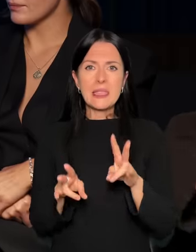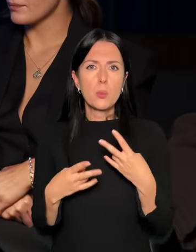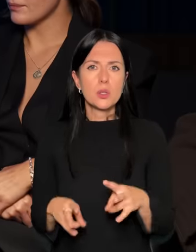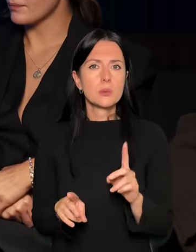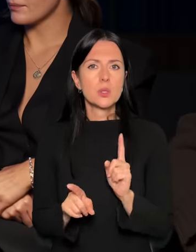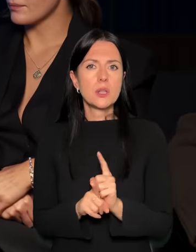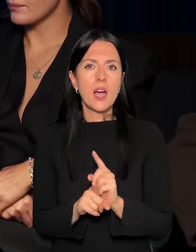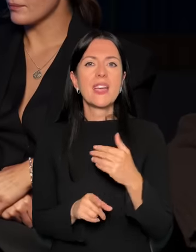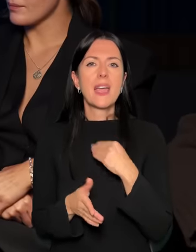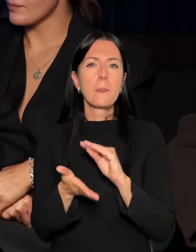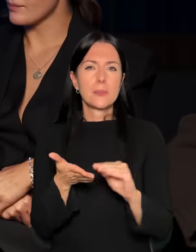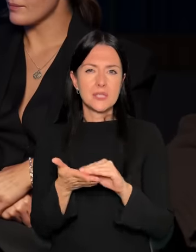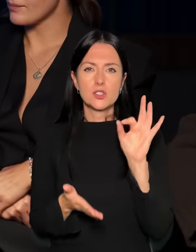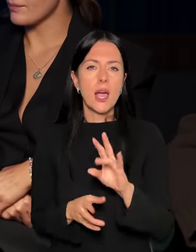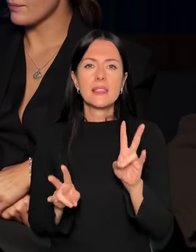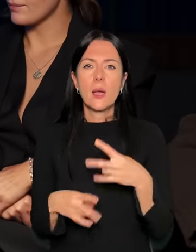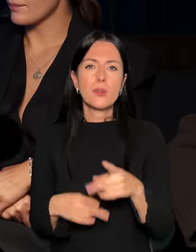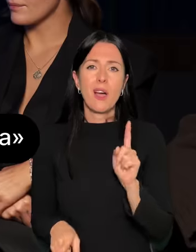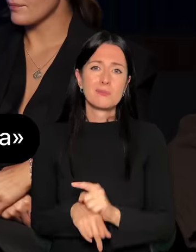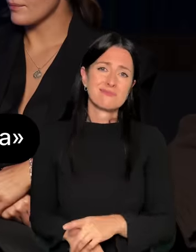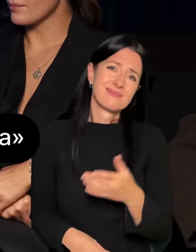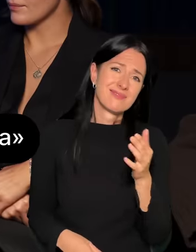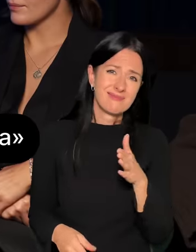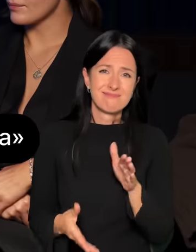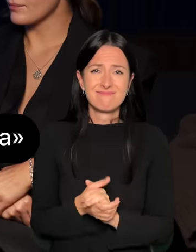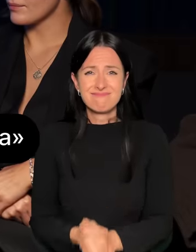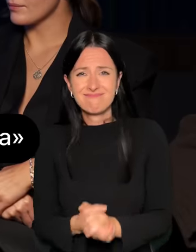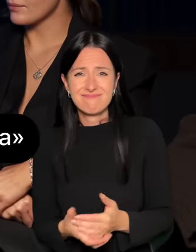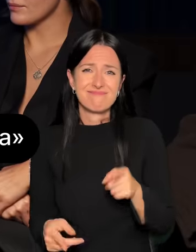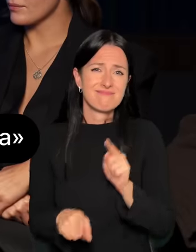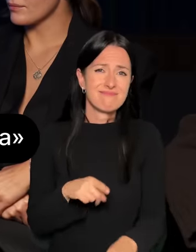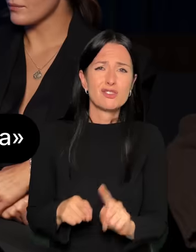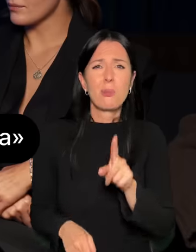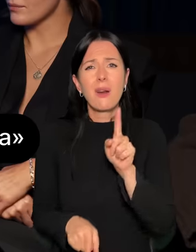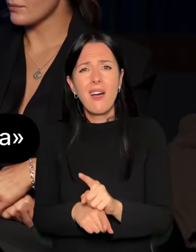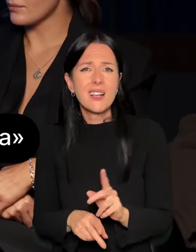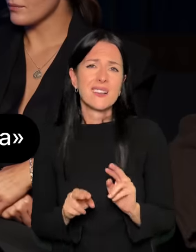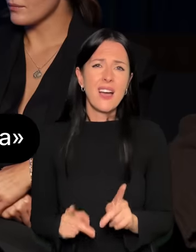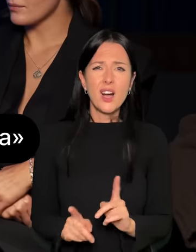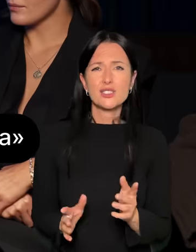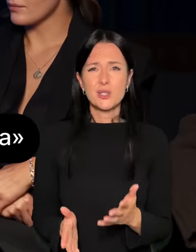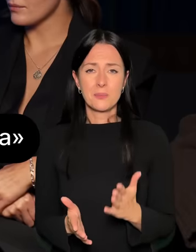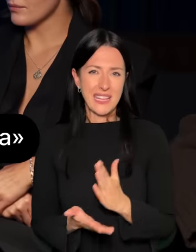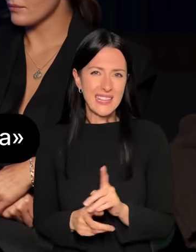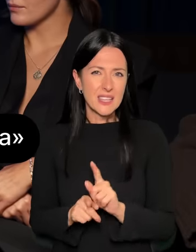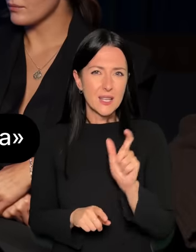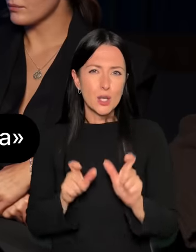you know, act like I've written about often. You shouldn't fraternize and say: "Oh, and what's over there, brother? How is it going?" There are people who